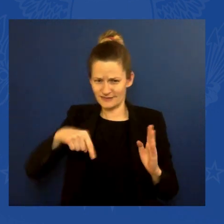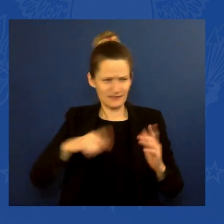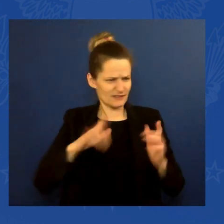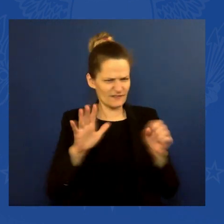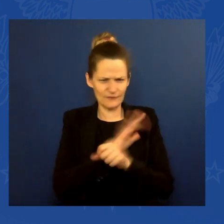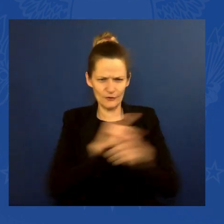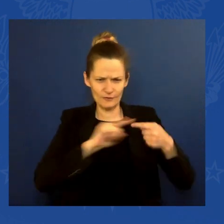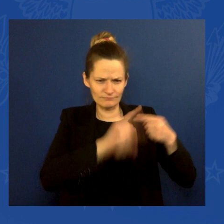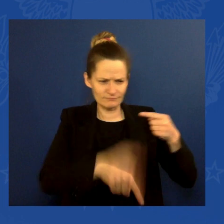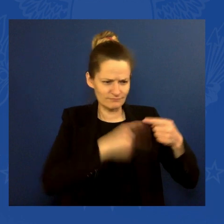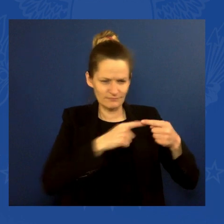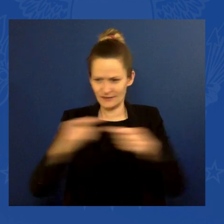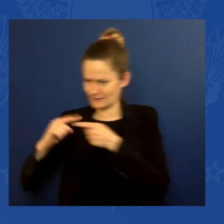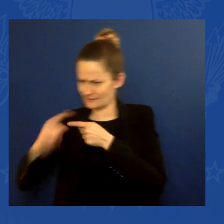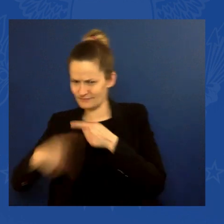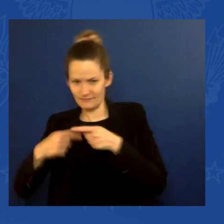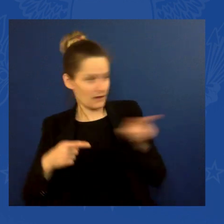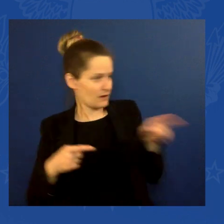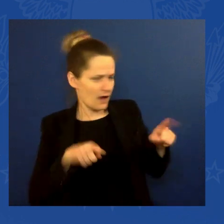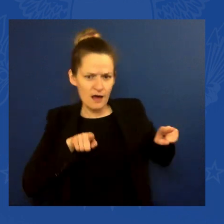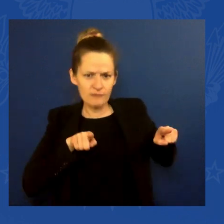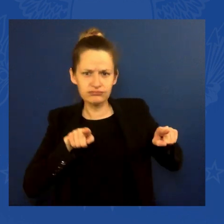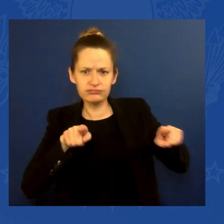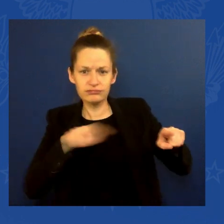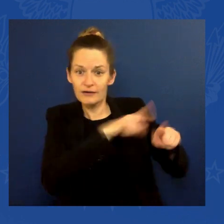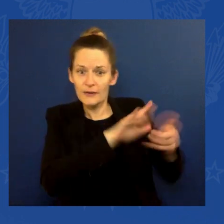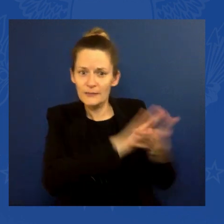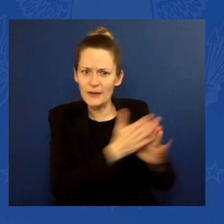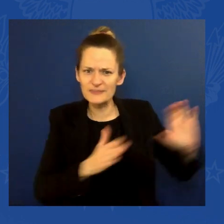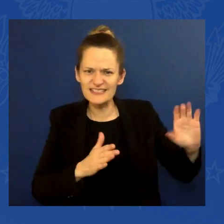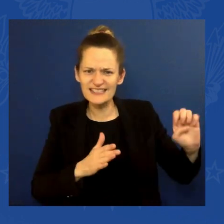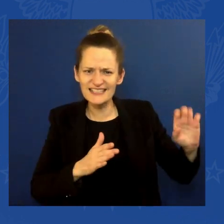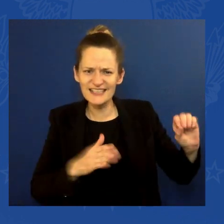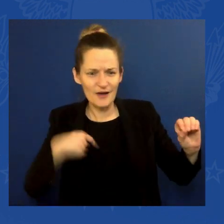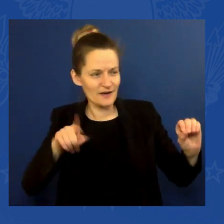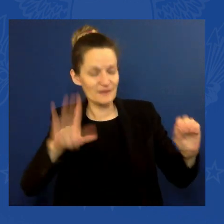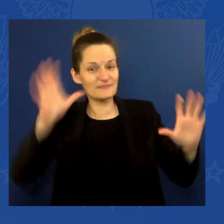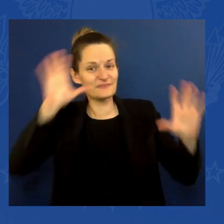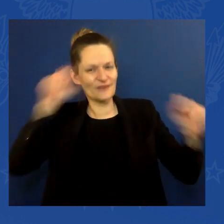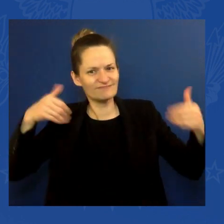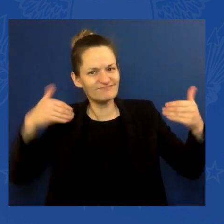Well, it's -- it'd be pretty personal for me.